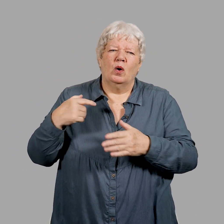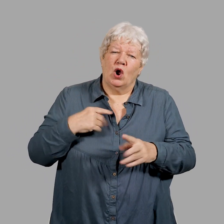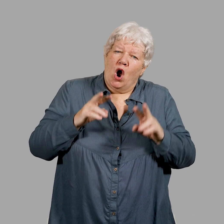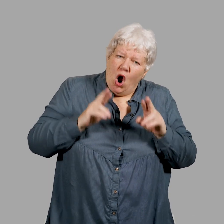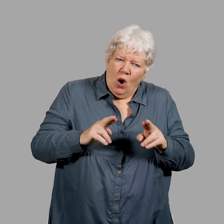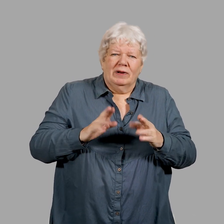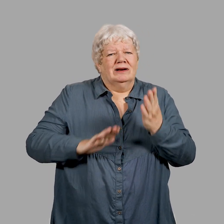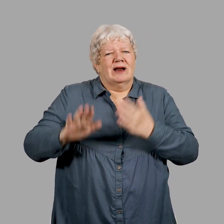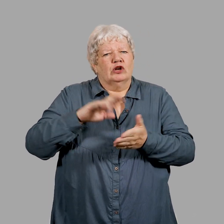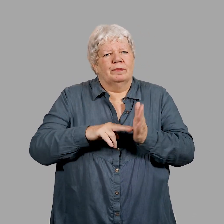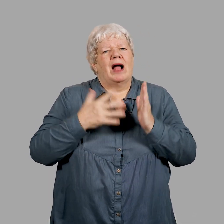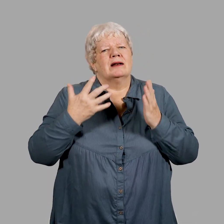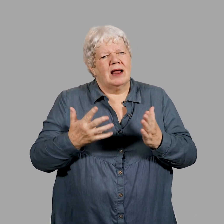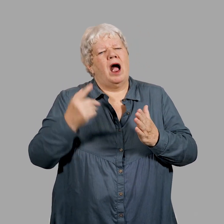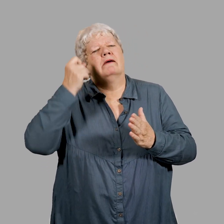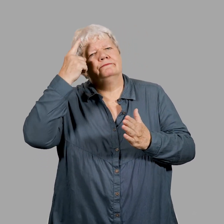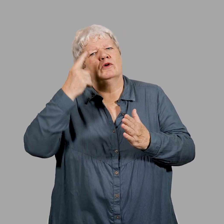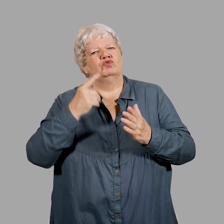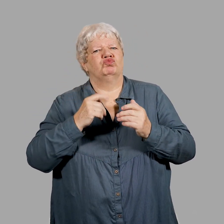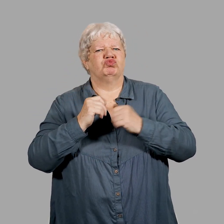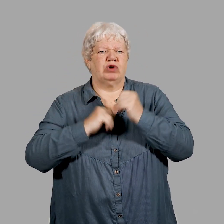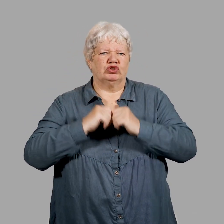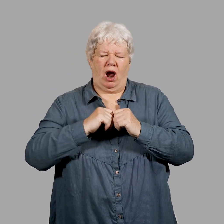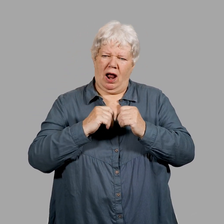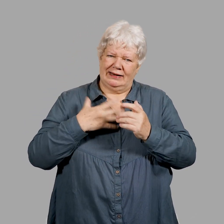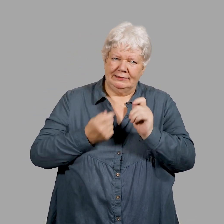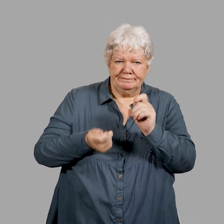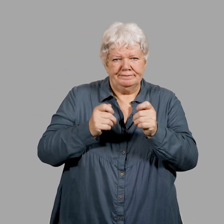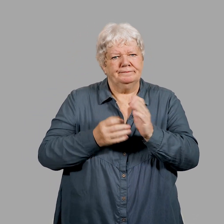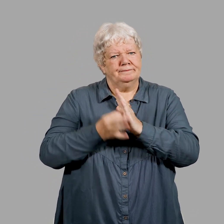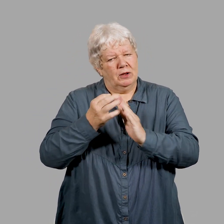We are hopeful the national plan will result in an improved infrastructure